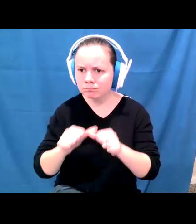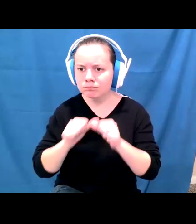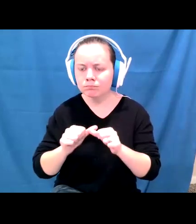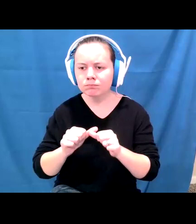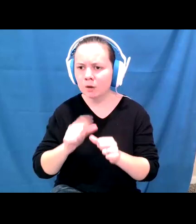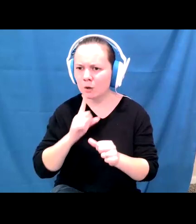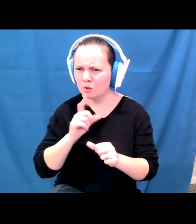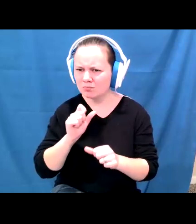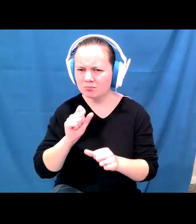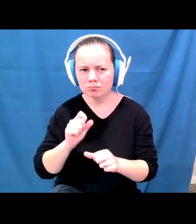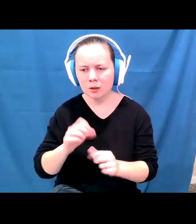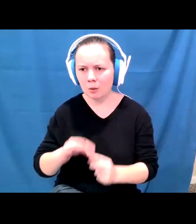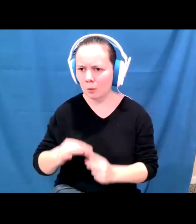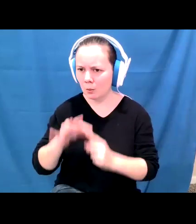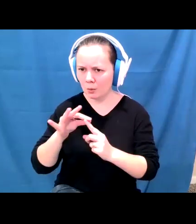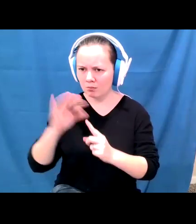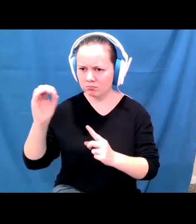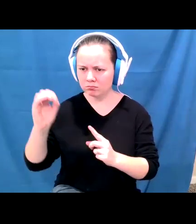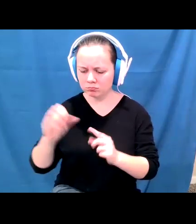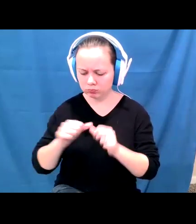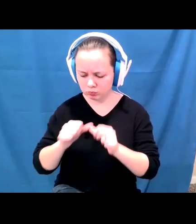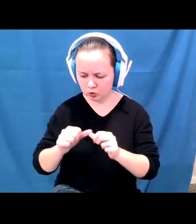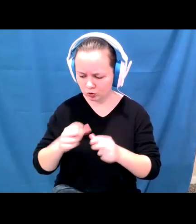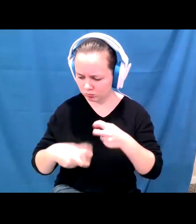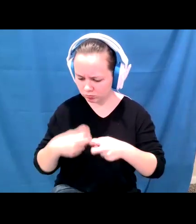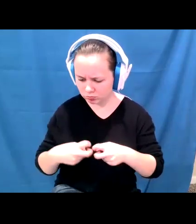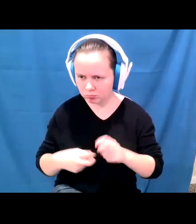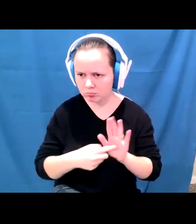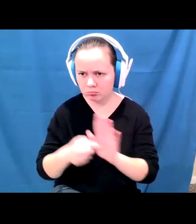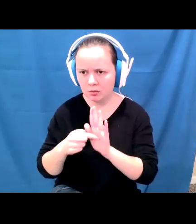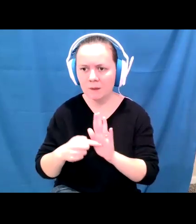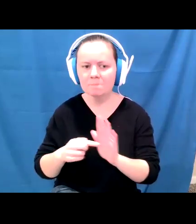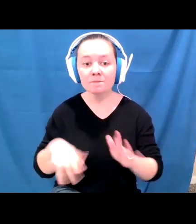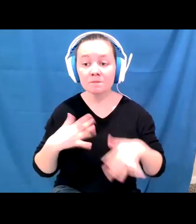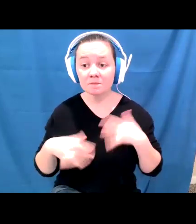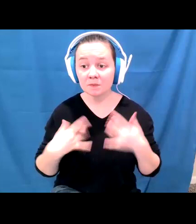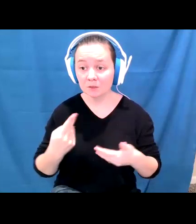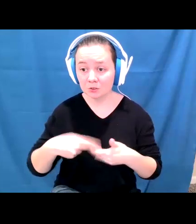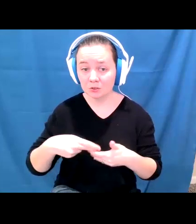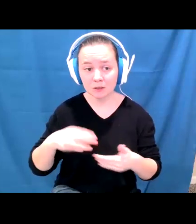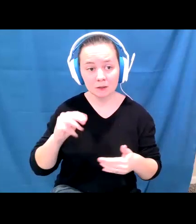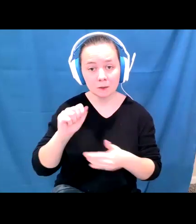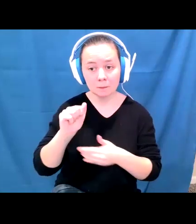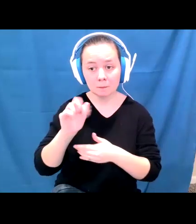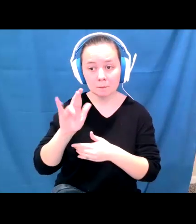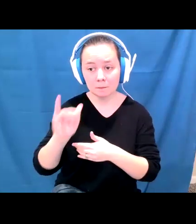crisis that we have in America. I'm excited to be joined by Mary Sowers of NASDDDS,